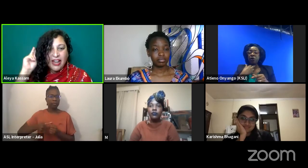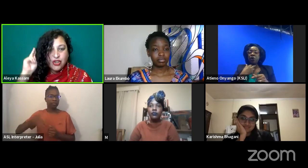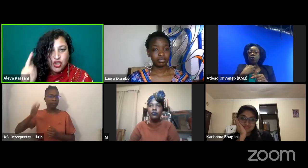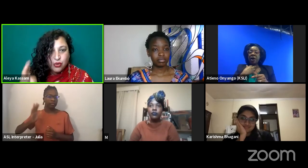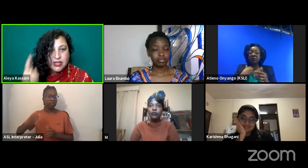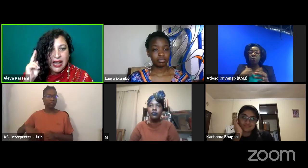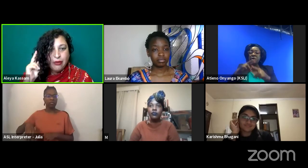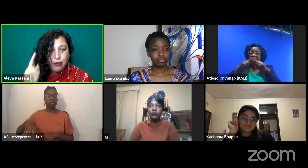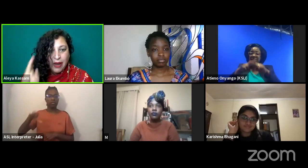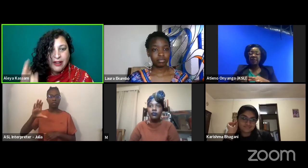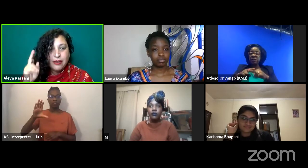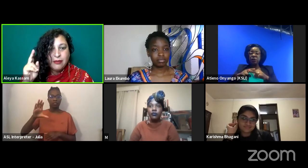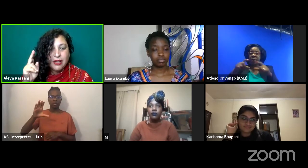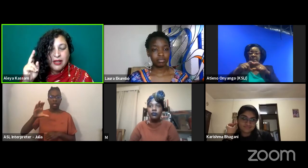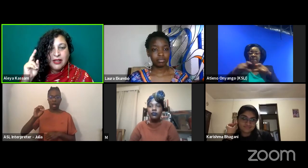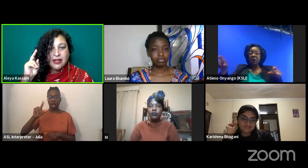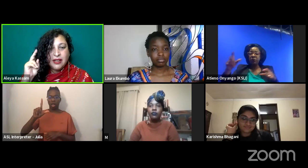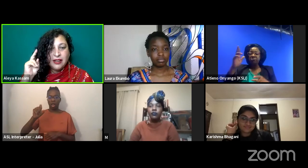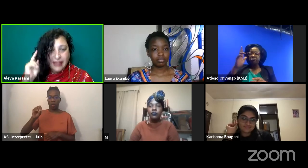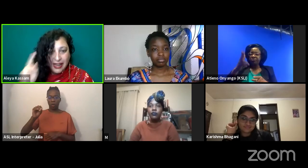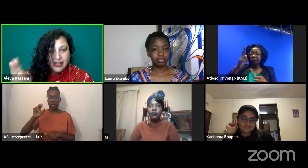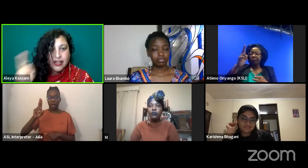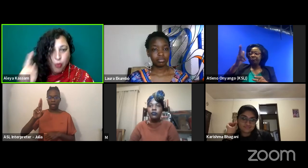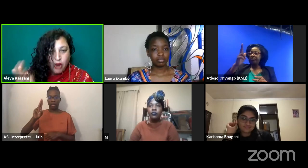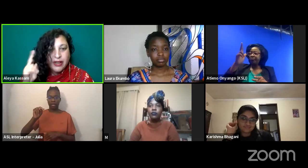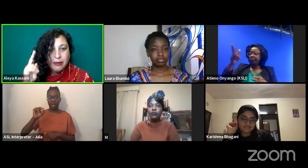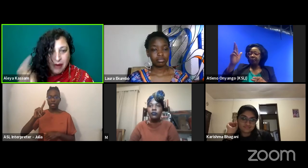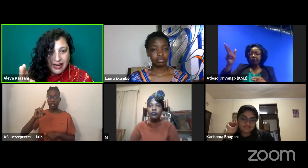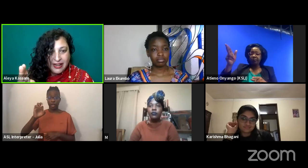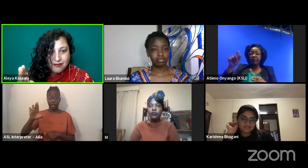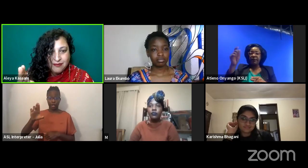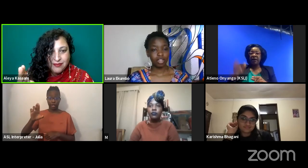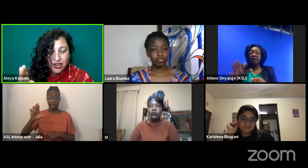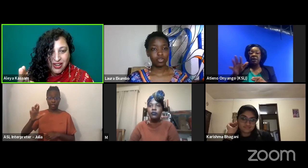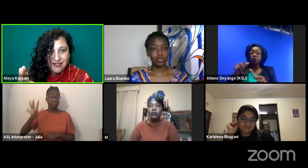and shoot at random Kenyans walking by, okay?